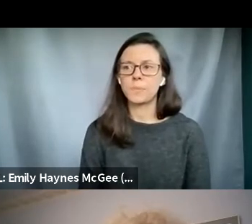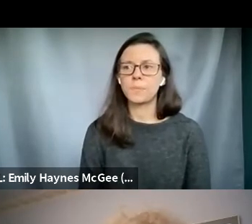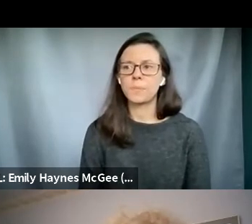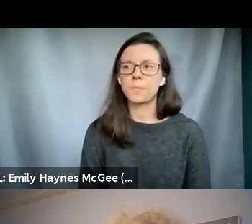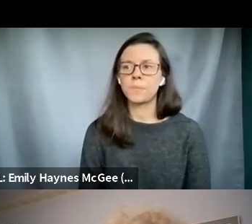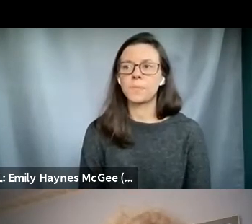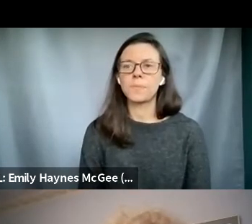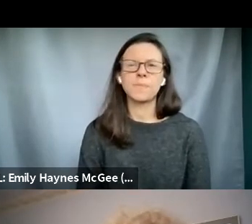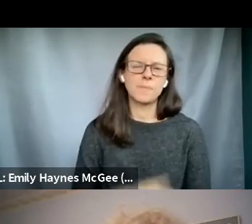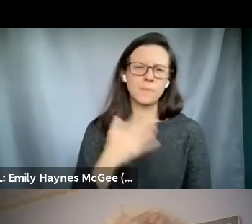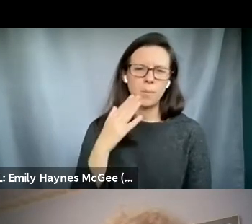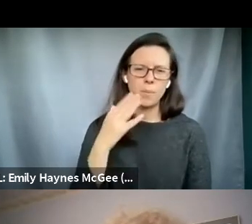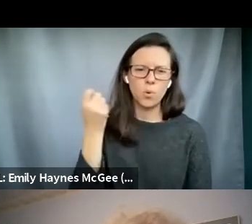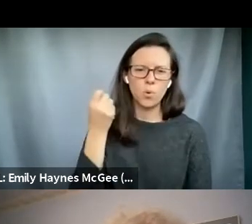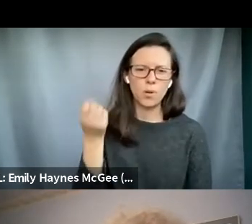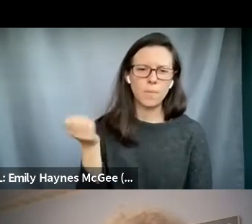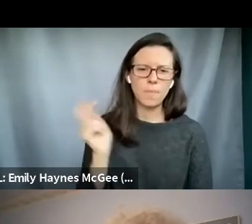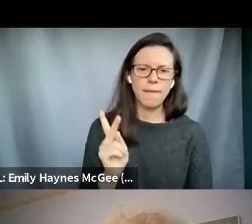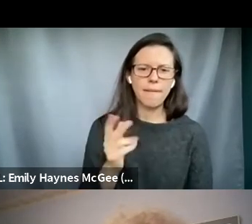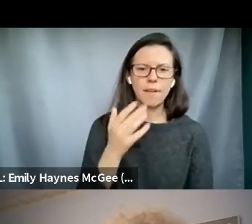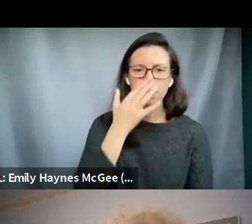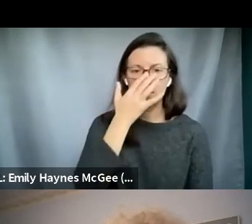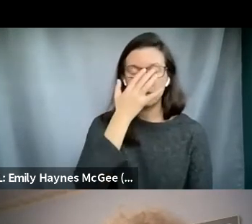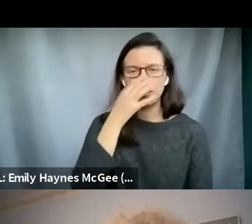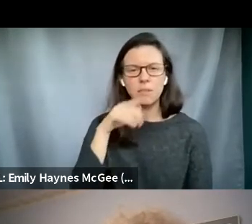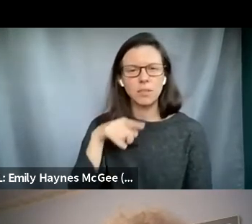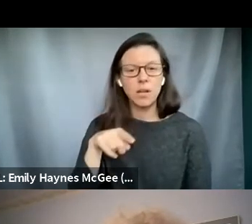Maybe we'll come back to that when we have a little more clarity. Susan says, no here it is.